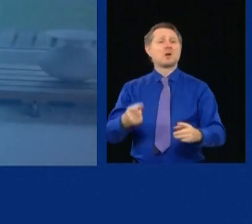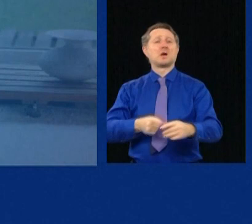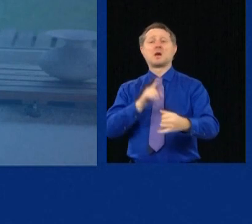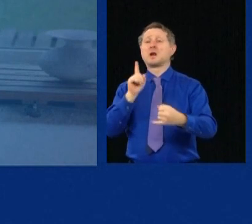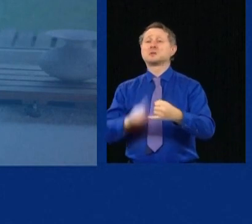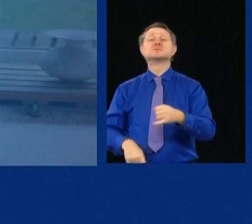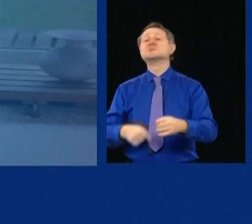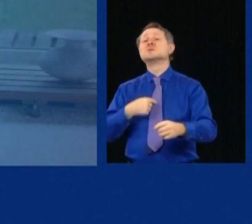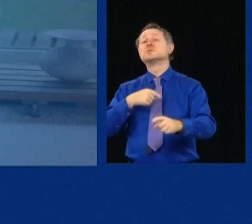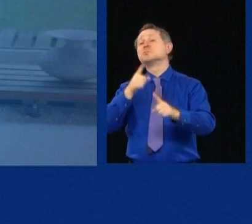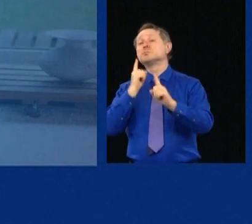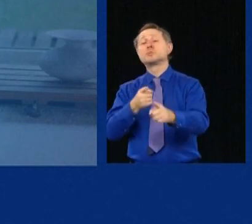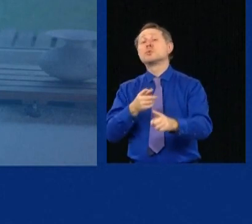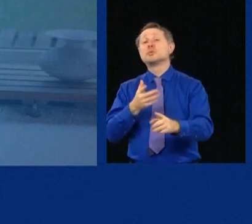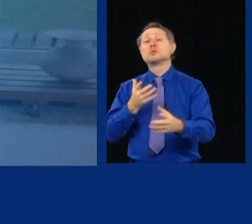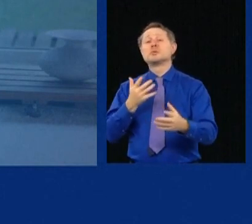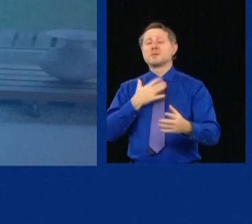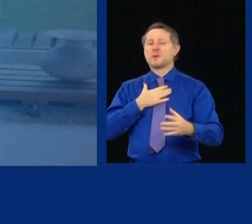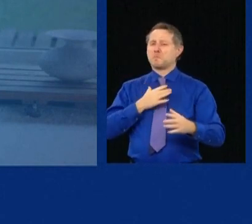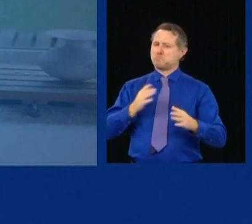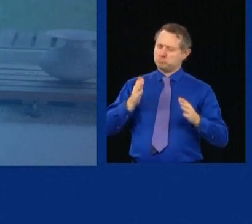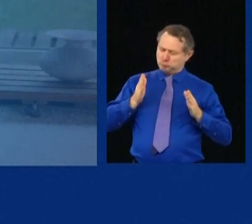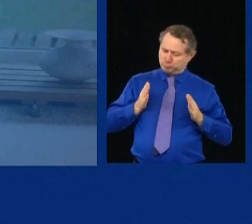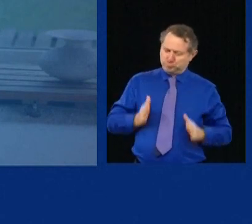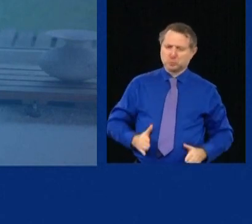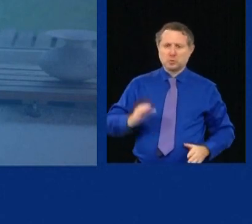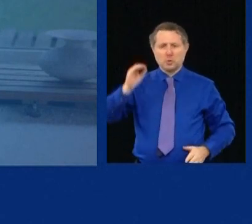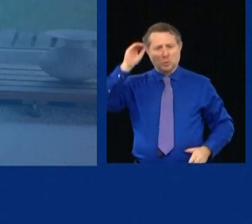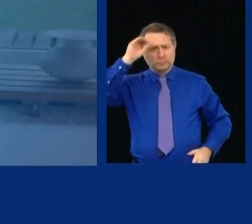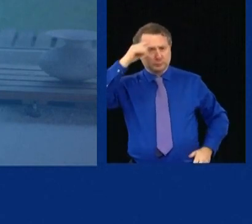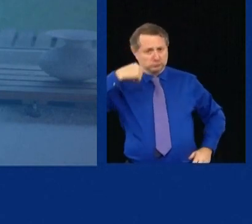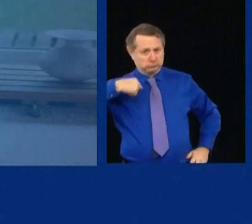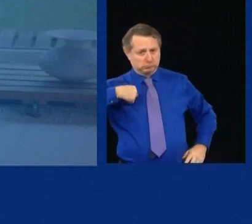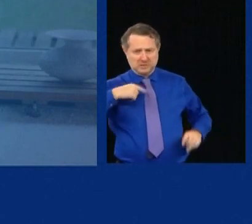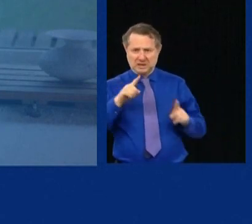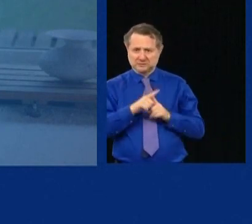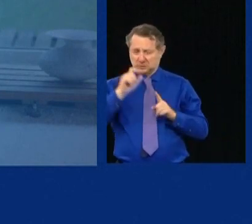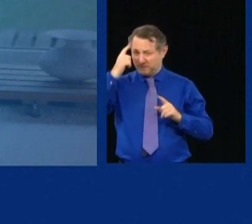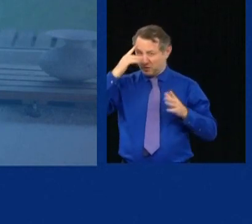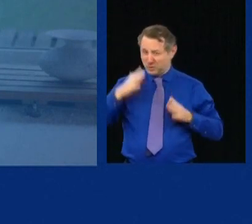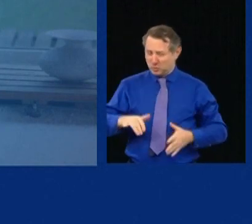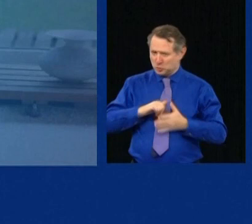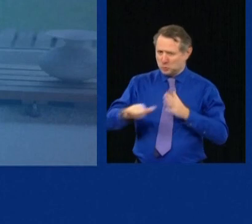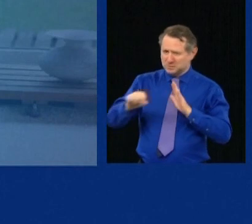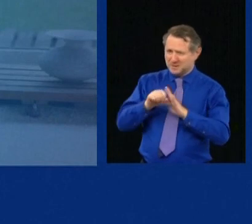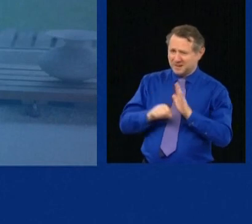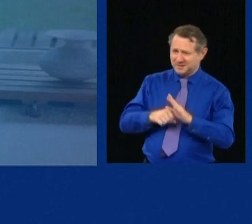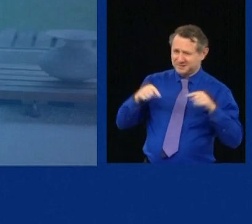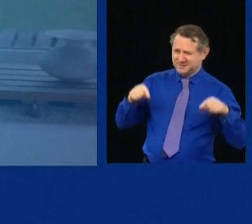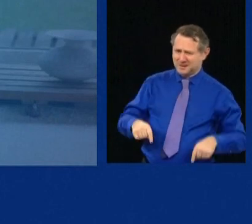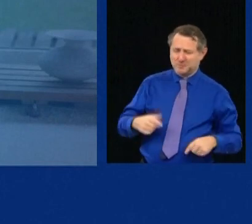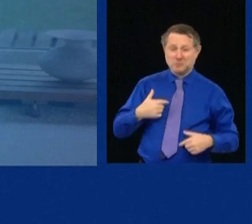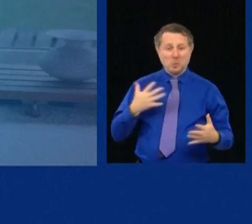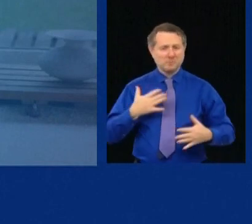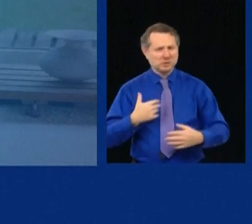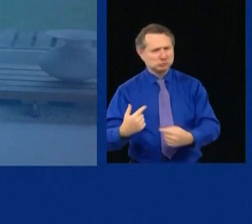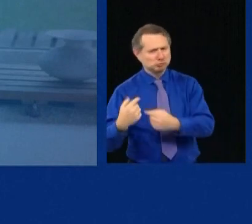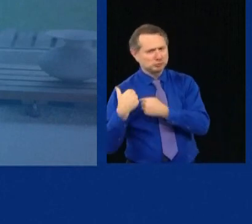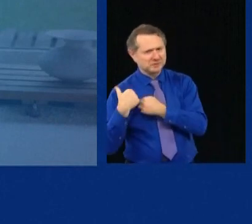DEVELOPMENT. MORE INFORMATION ON THE WEBSITE. LAST POINT, POINT OF PERSONAL